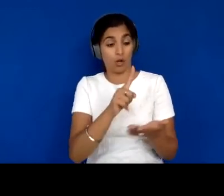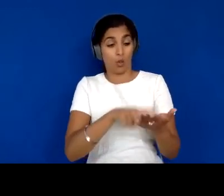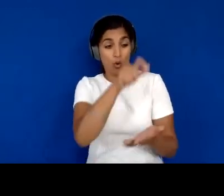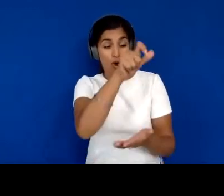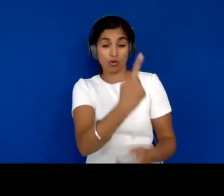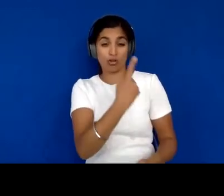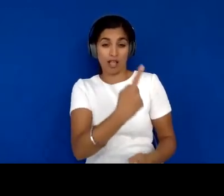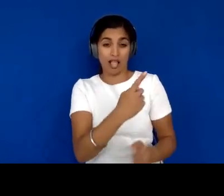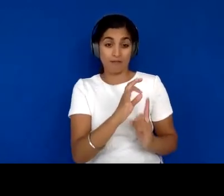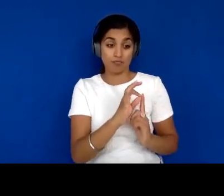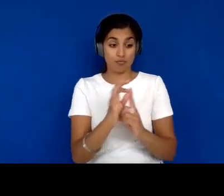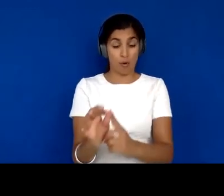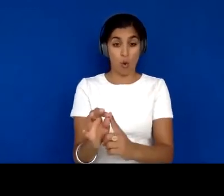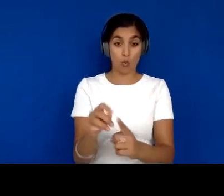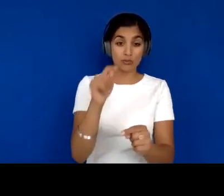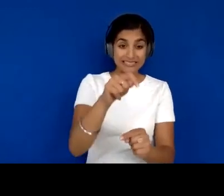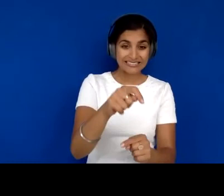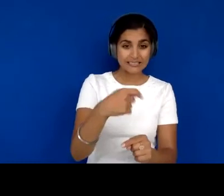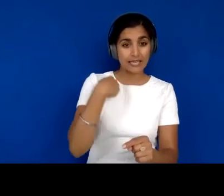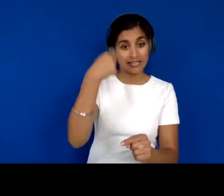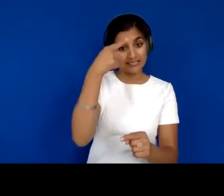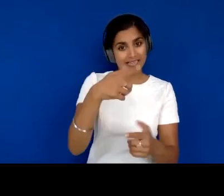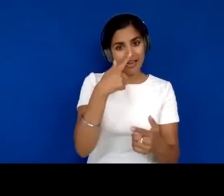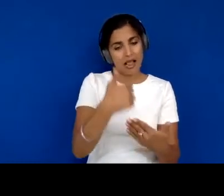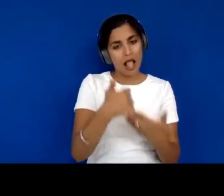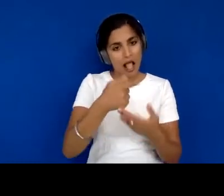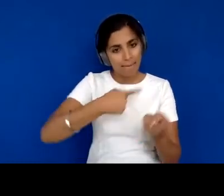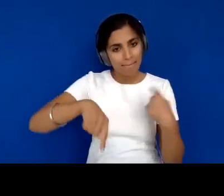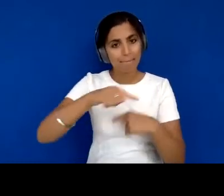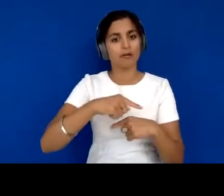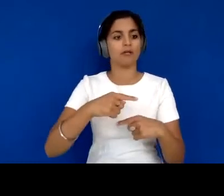to study capacities and exclusions resulting from the assumption and the